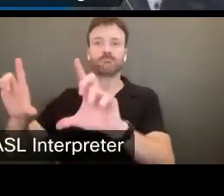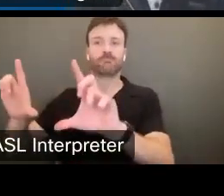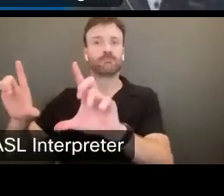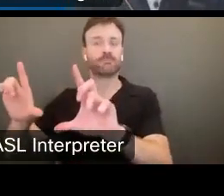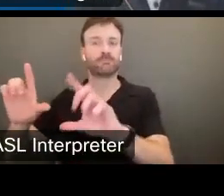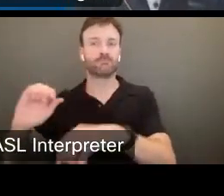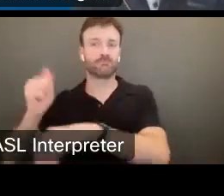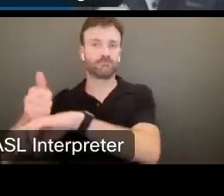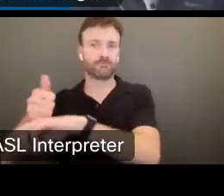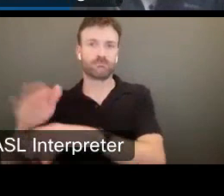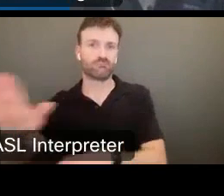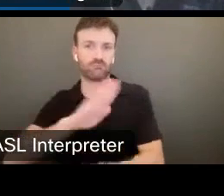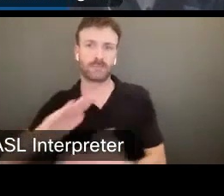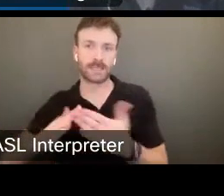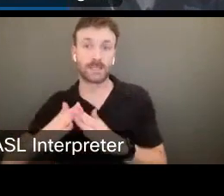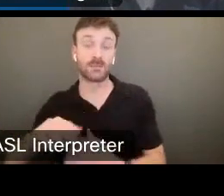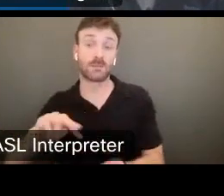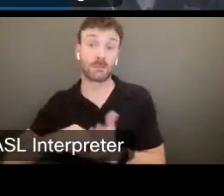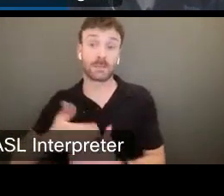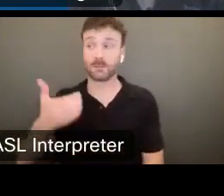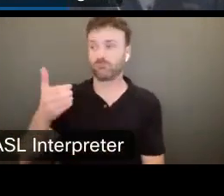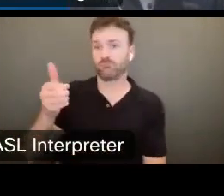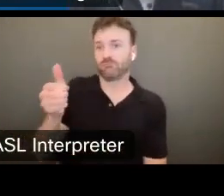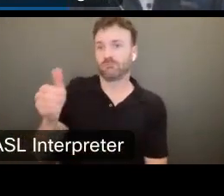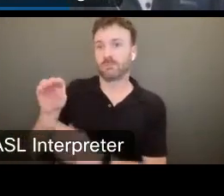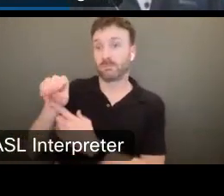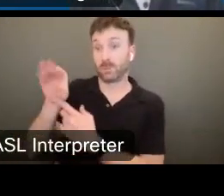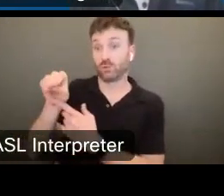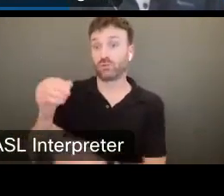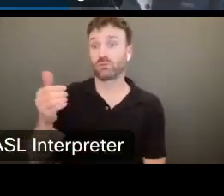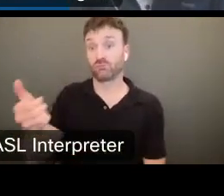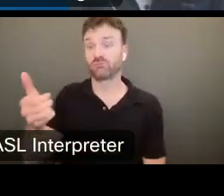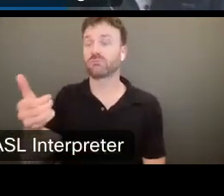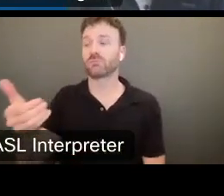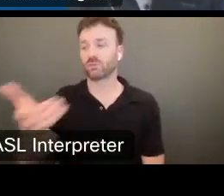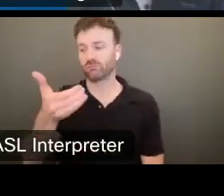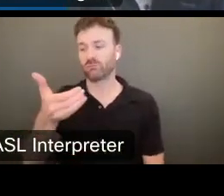You'll be able to take a picture of the QR code and it will show you who's doing the